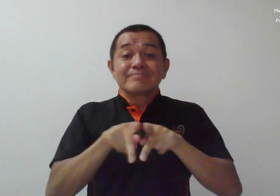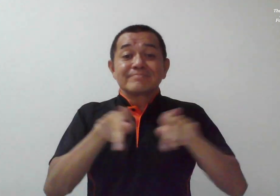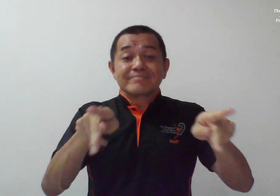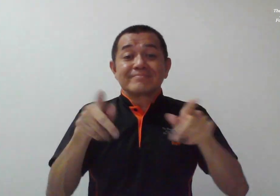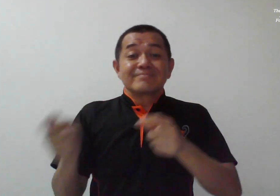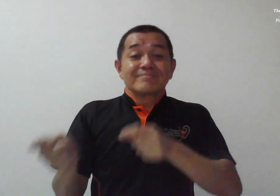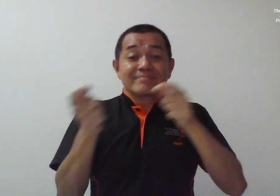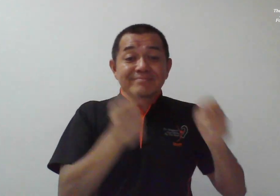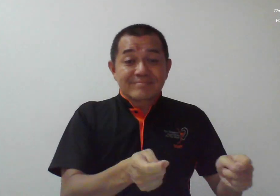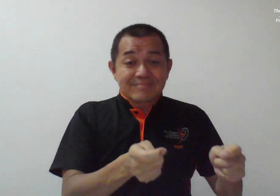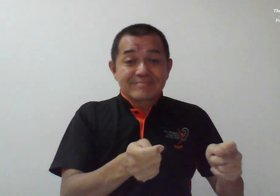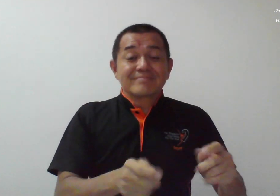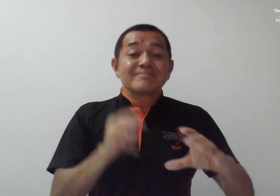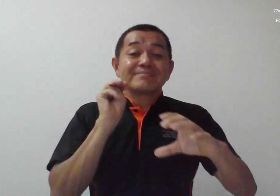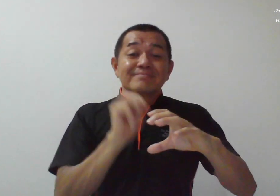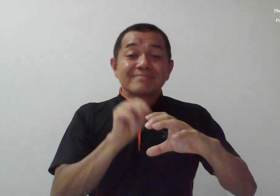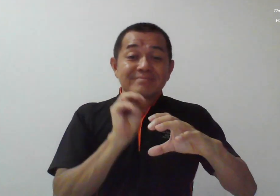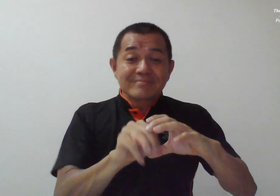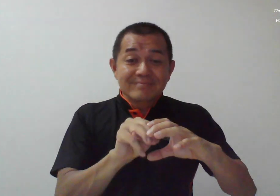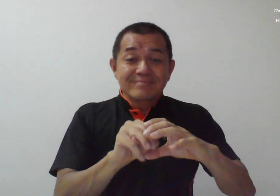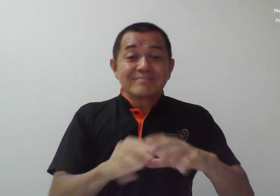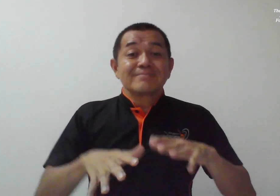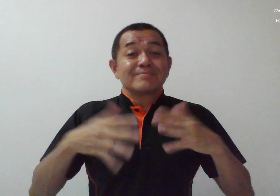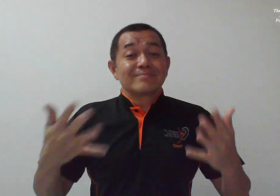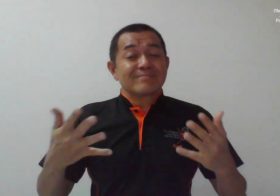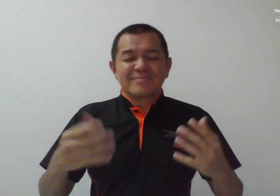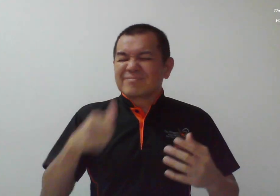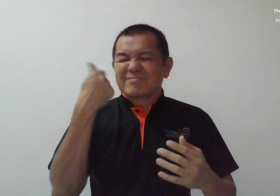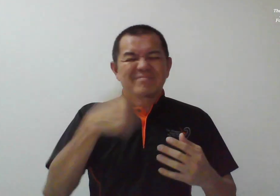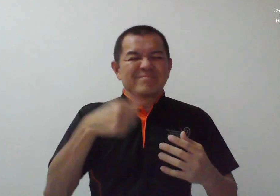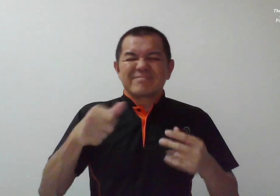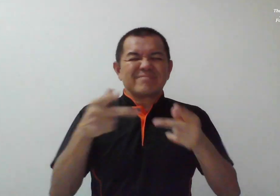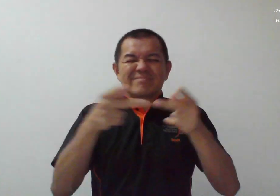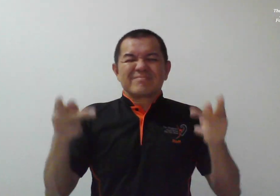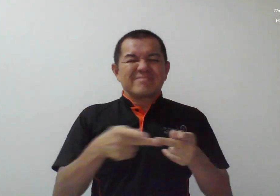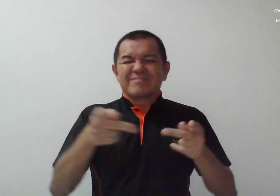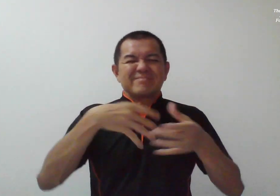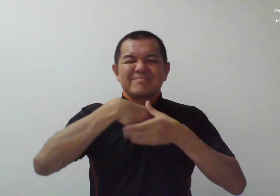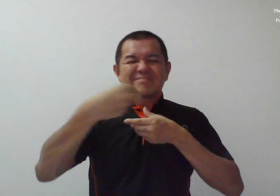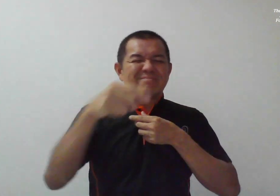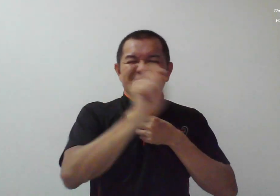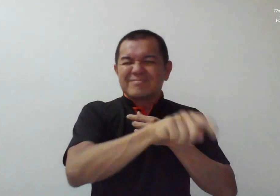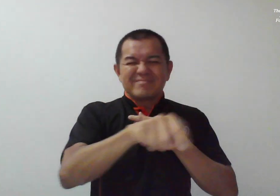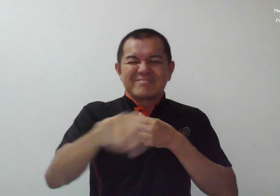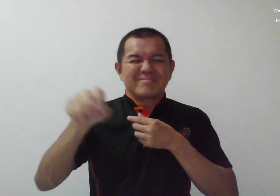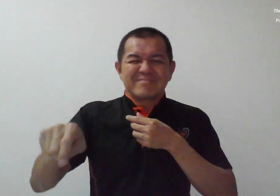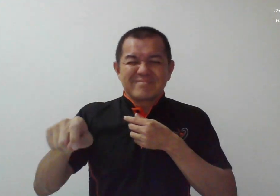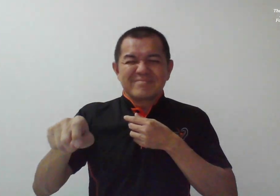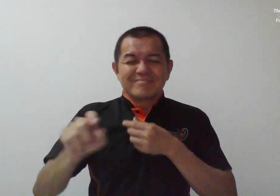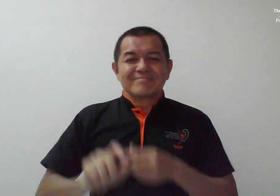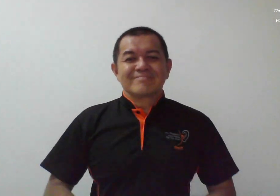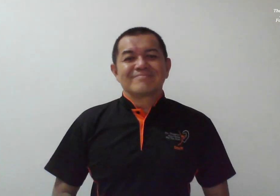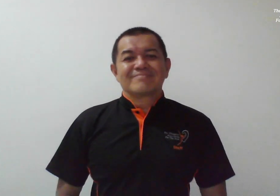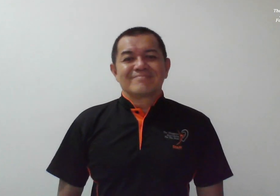public transport, at the market or when you’re outside.